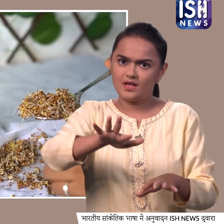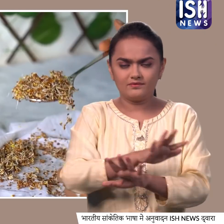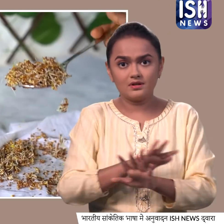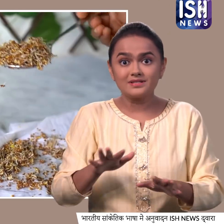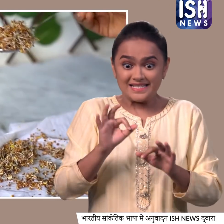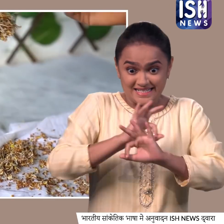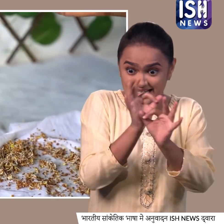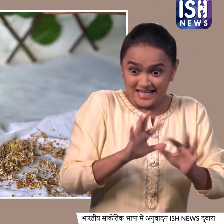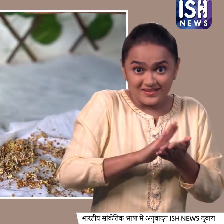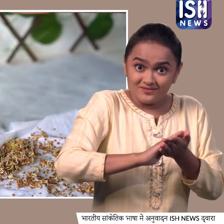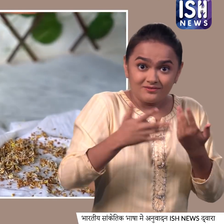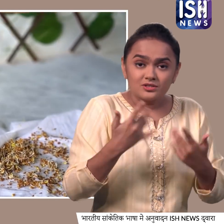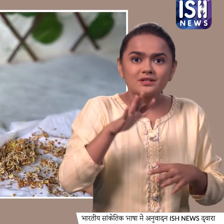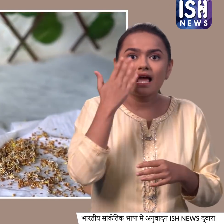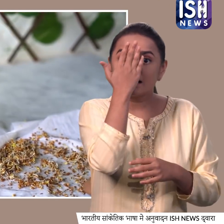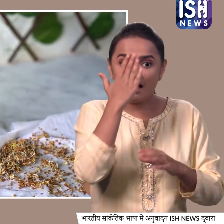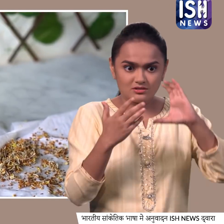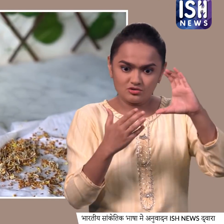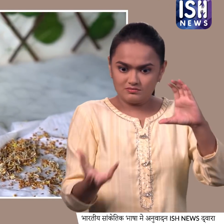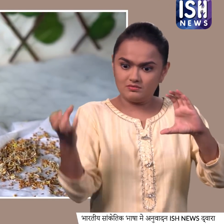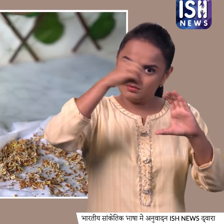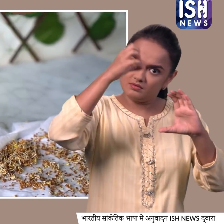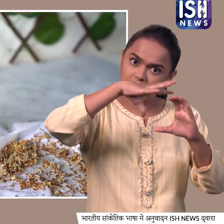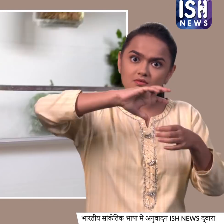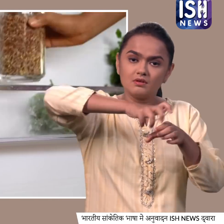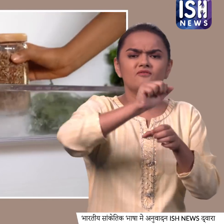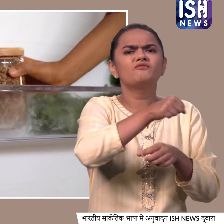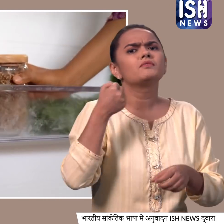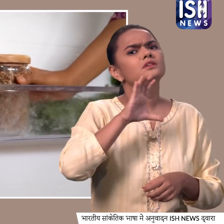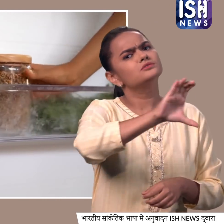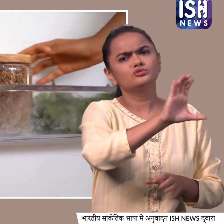Once they're ready, you can keep them in a glass bottle and put them in your fridge